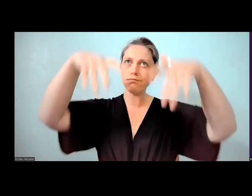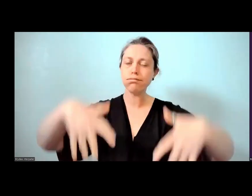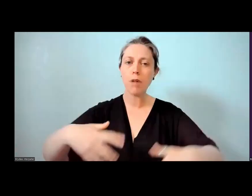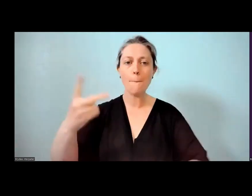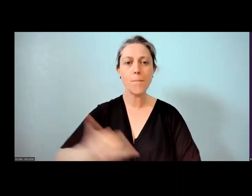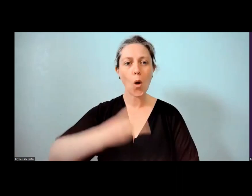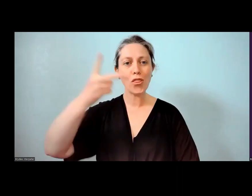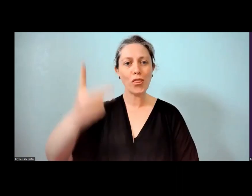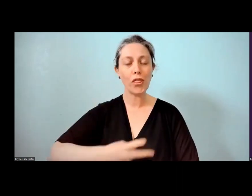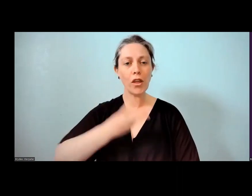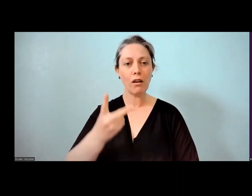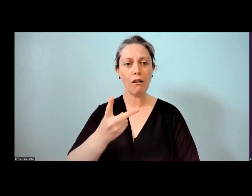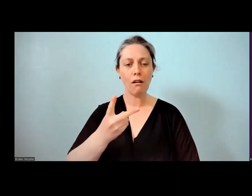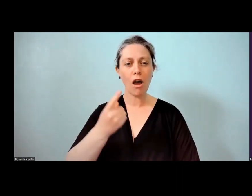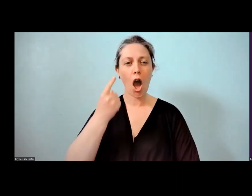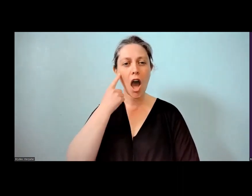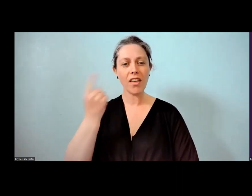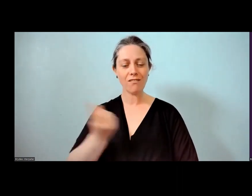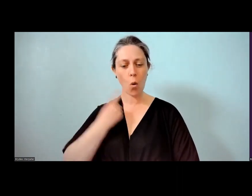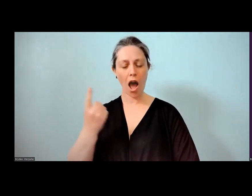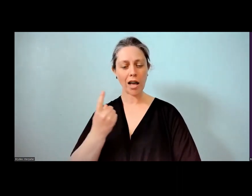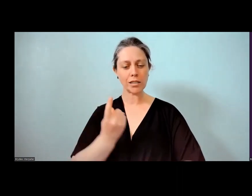The bottom up is probably more important than the top down.